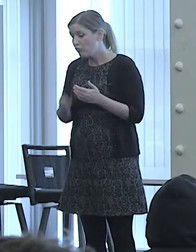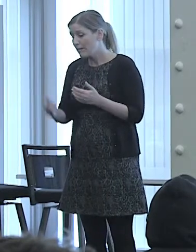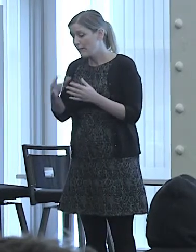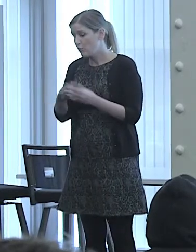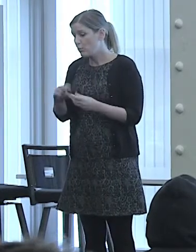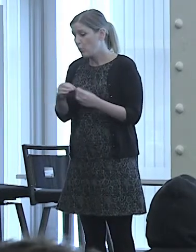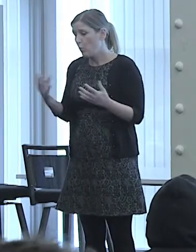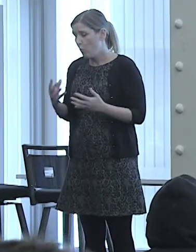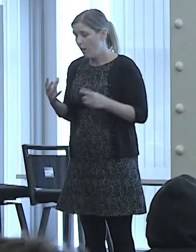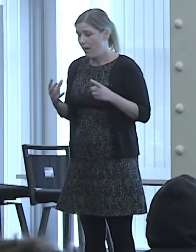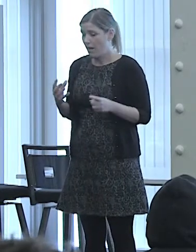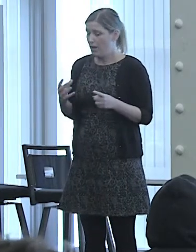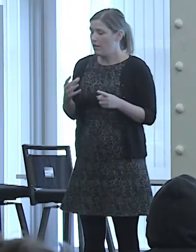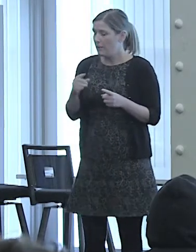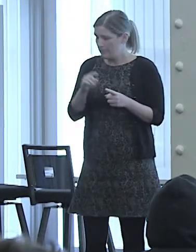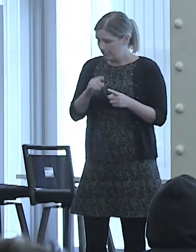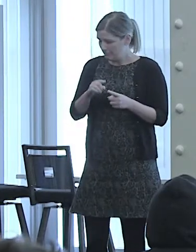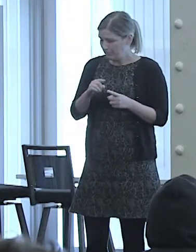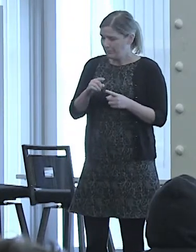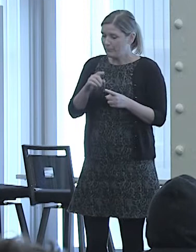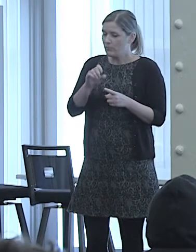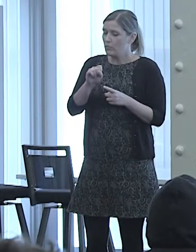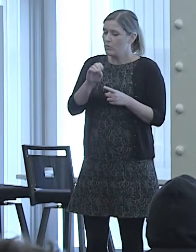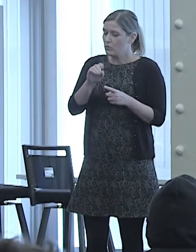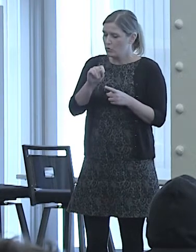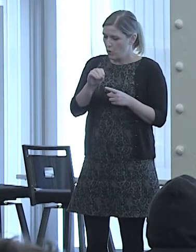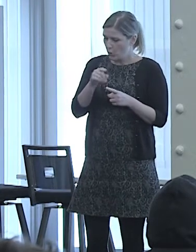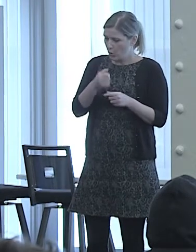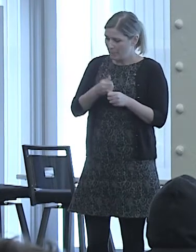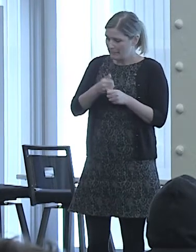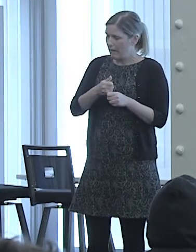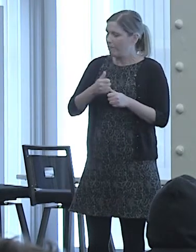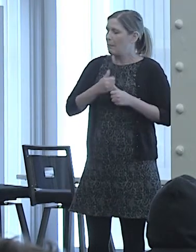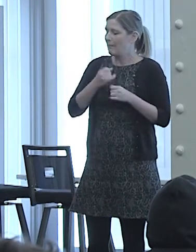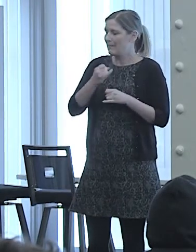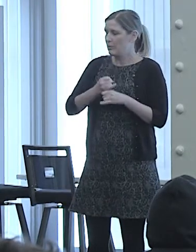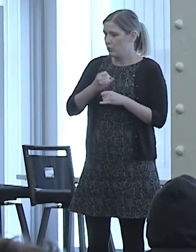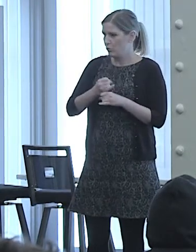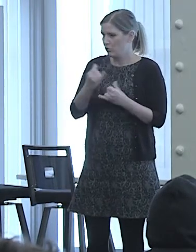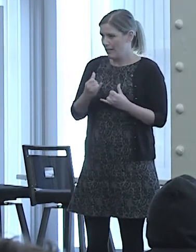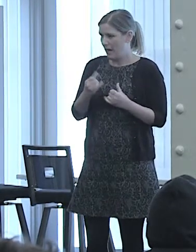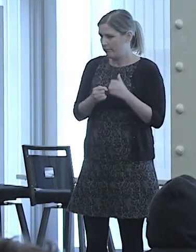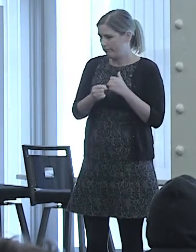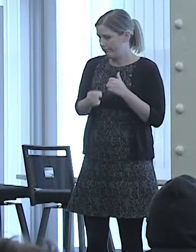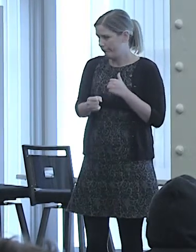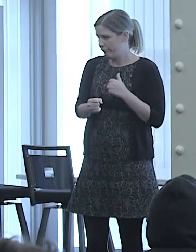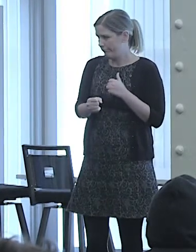Arnaldo has been institutionalized. He is living in an institution in Florida where just a few days ago